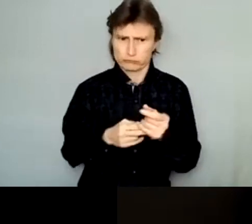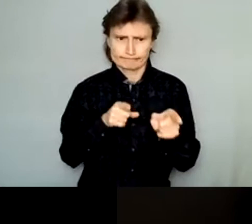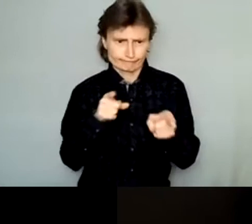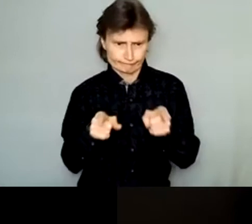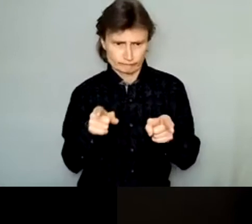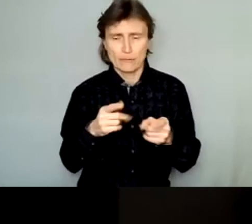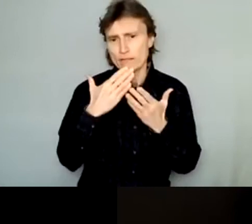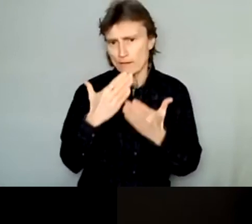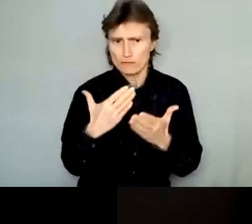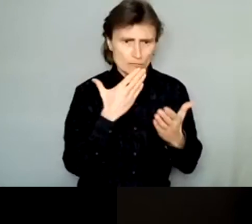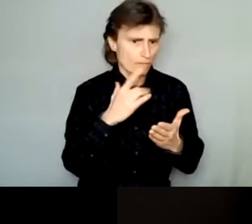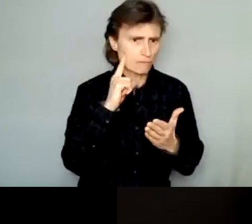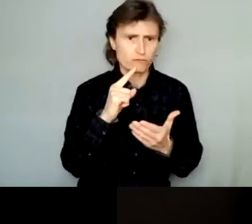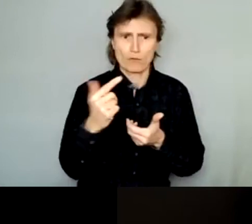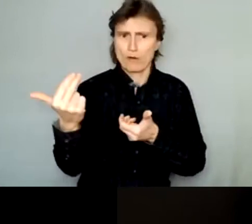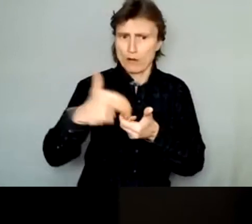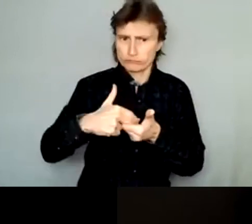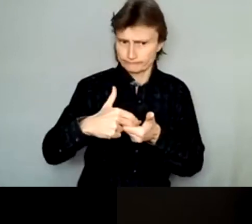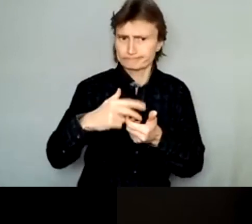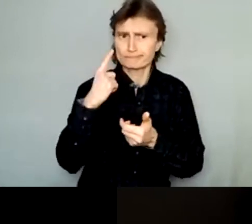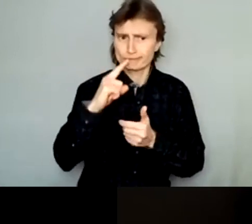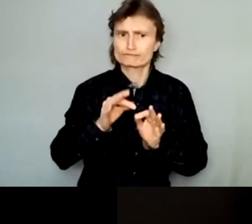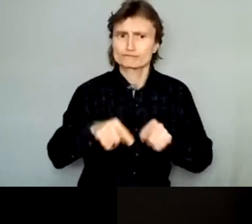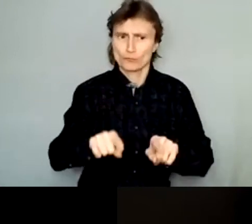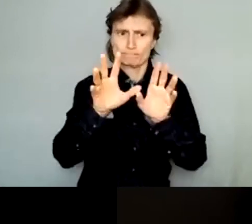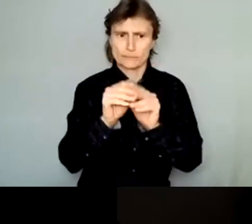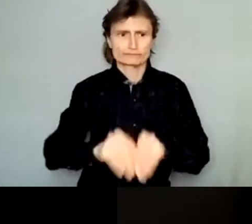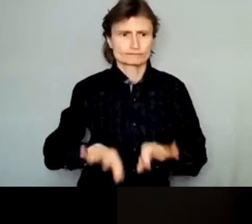They will be spotlighted during today's meeting.